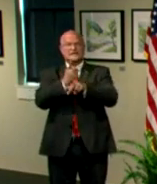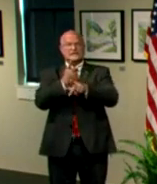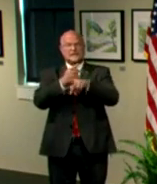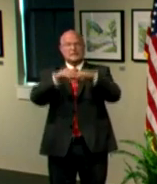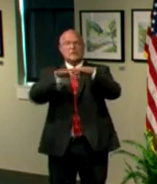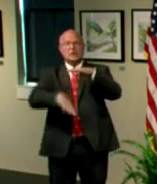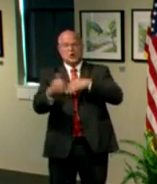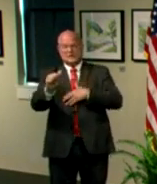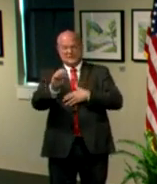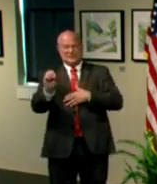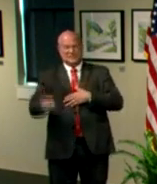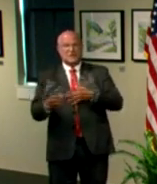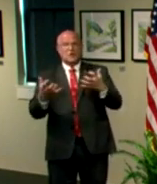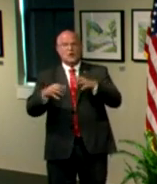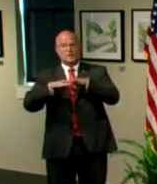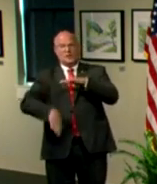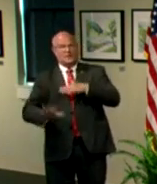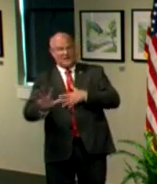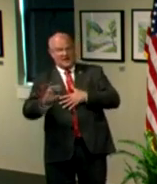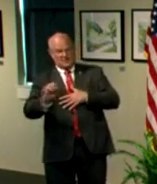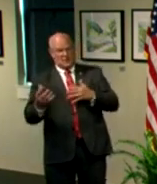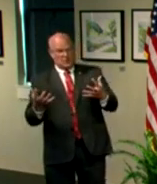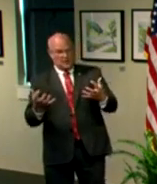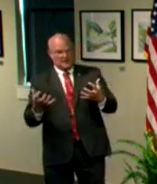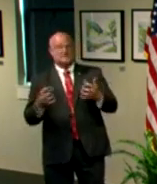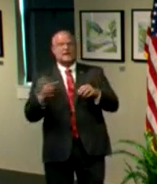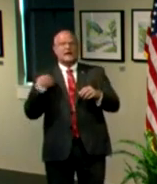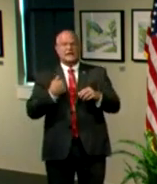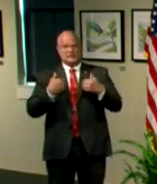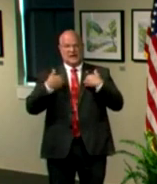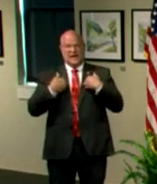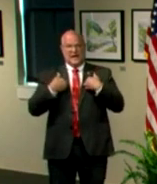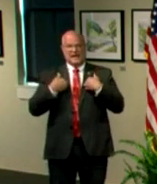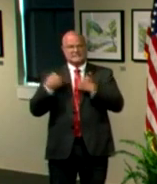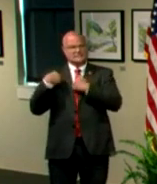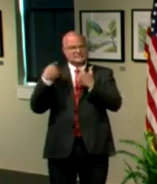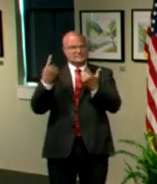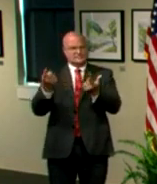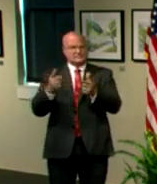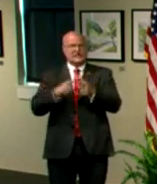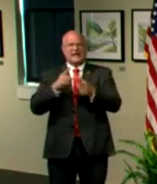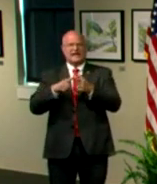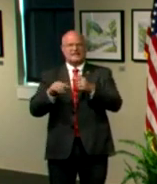THIS IS THE POSITIVITY RATE FOR OUR COVID TESTS AND OUR GOAL IS ALWAYS TO KEEP IT BELOW 10%.